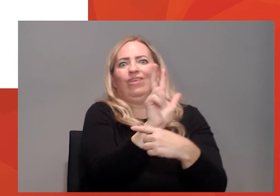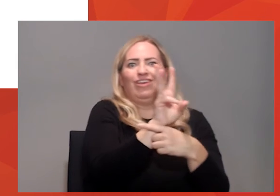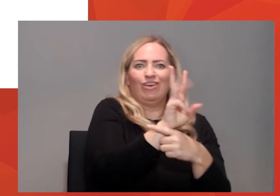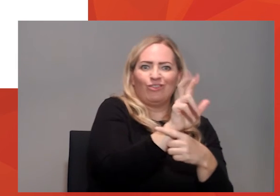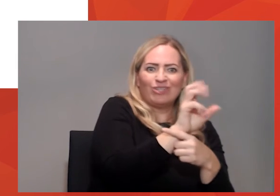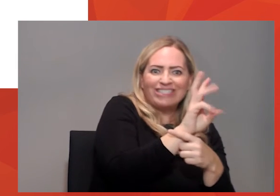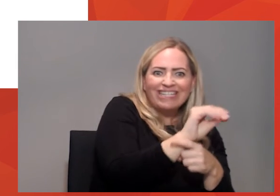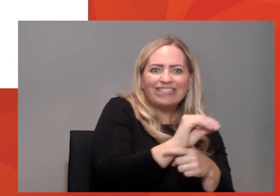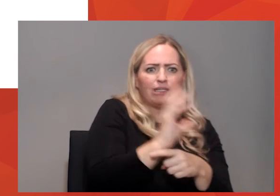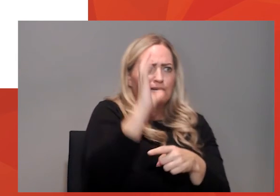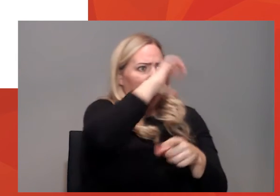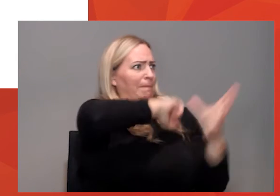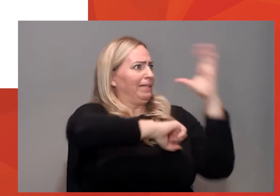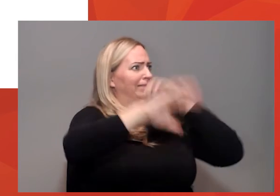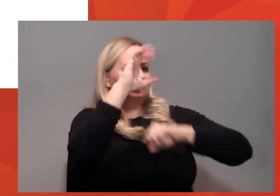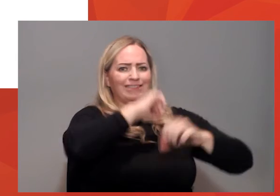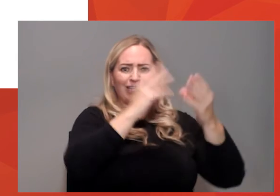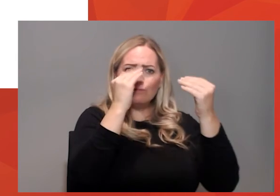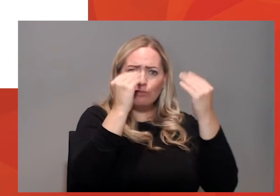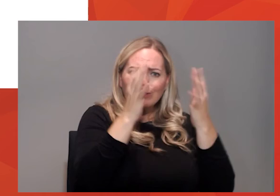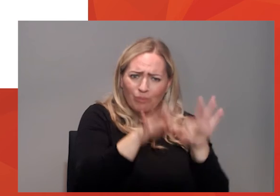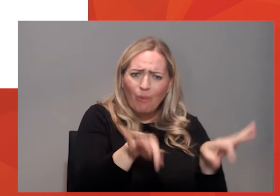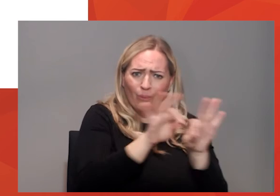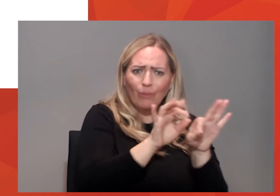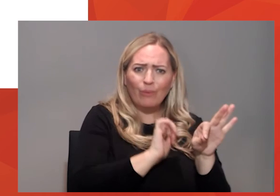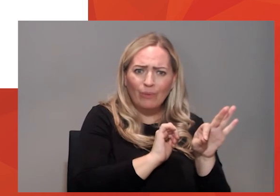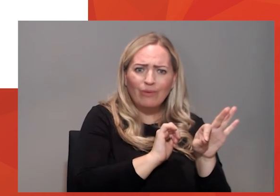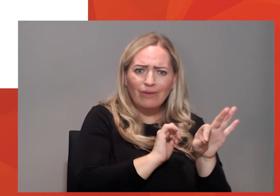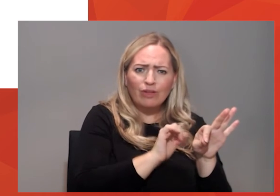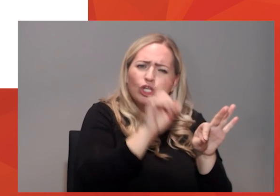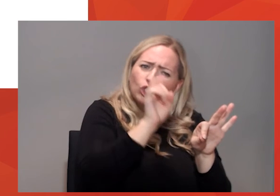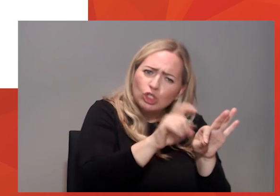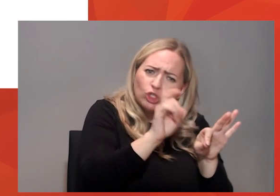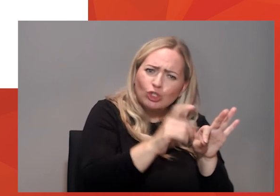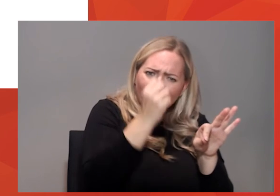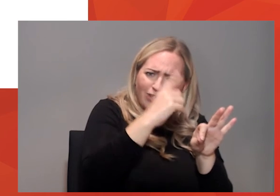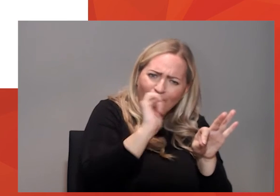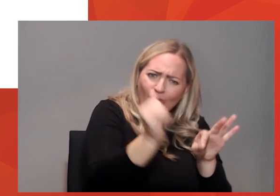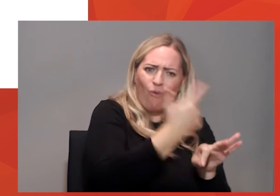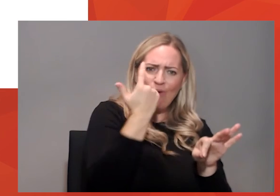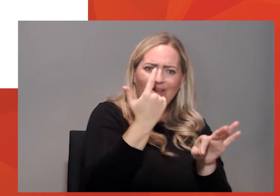you can miss a lot of important information which should be reached by you.